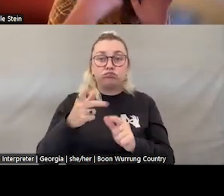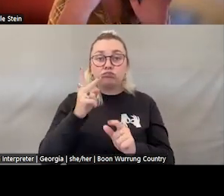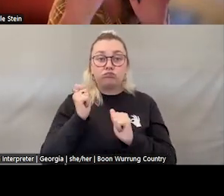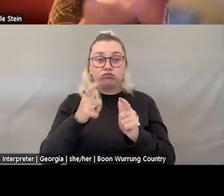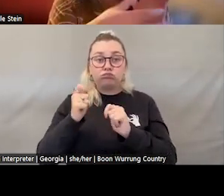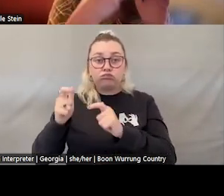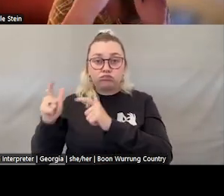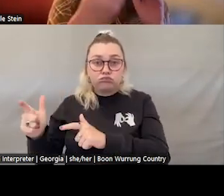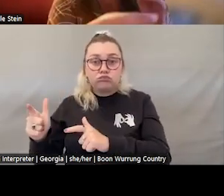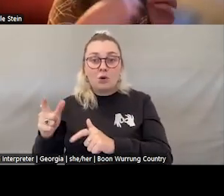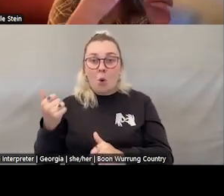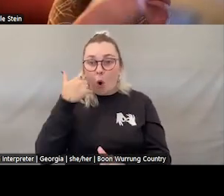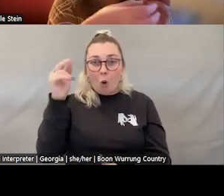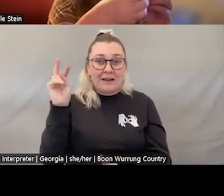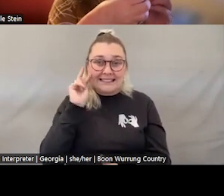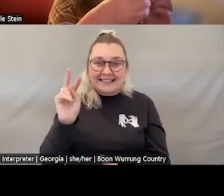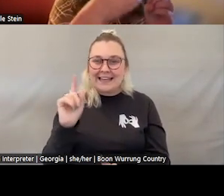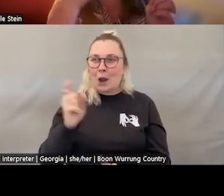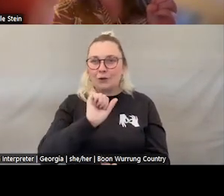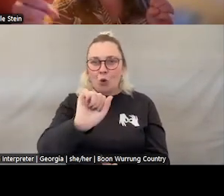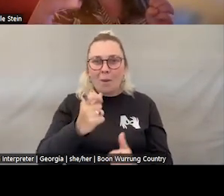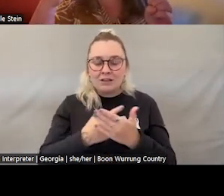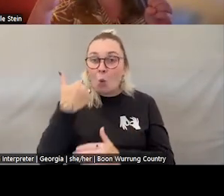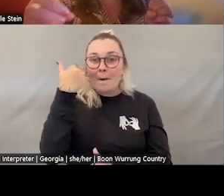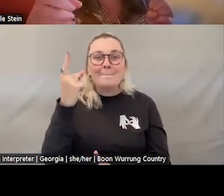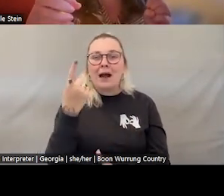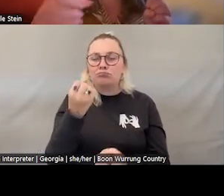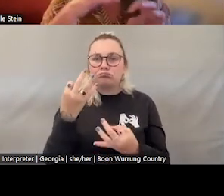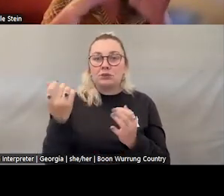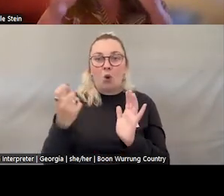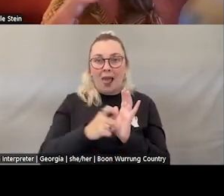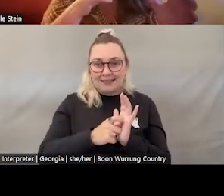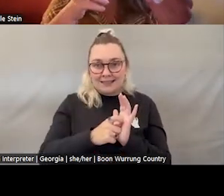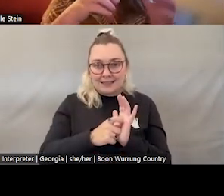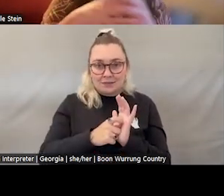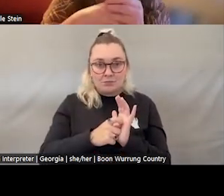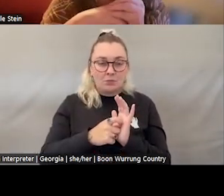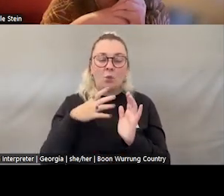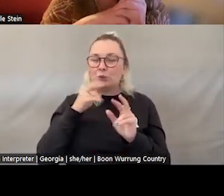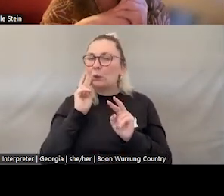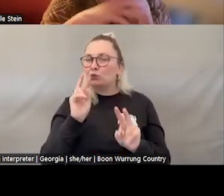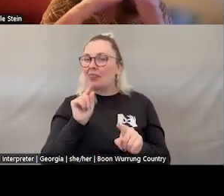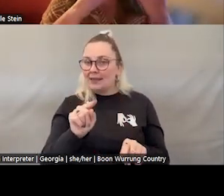immediately always come enjoy events, but hasn't donated? Keep an eye out for it. You